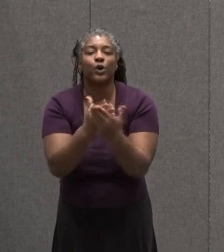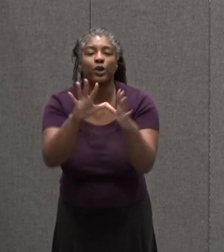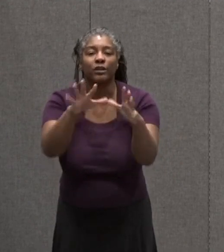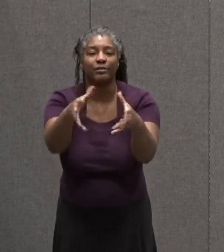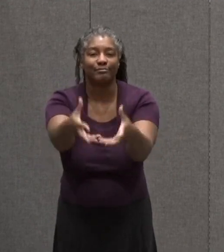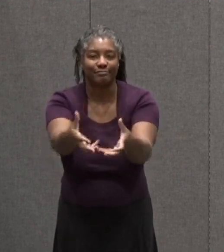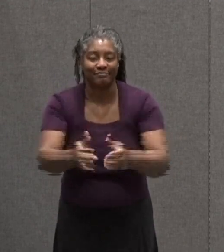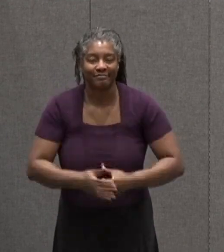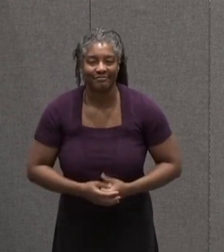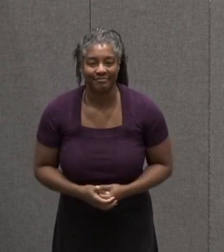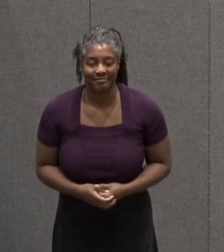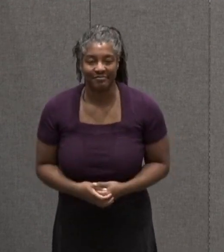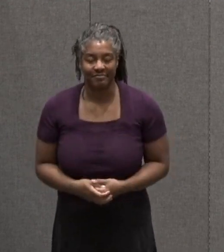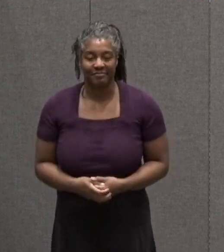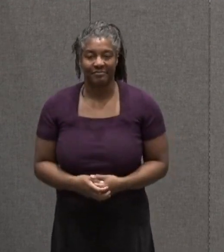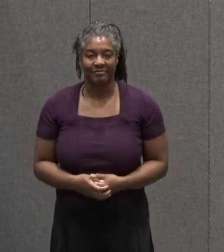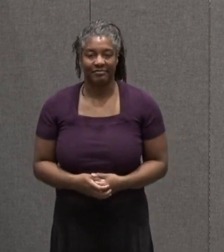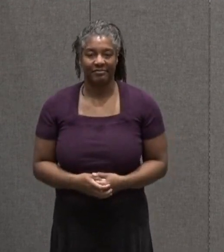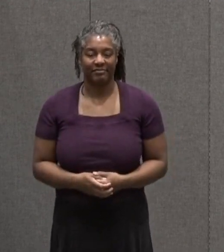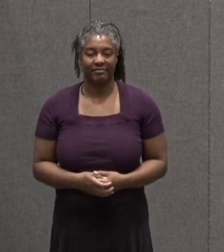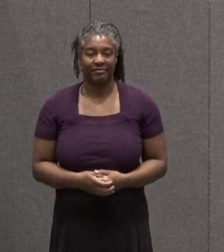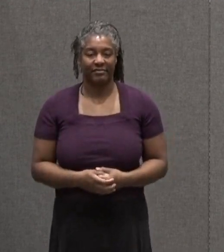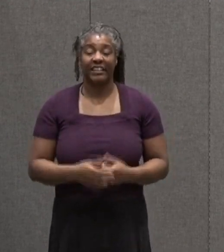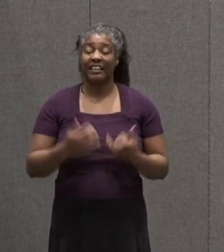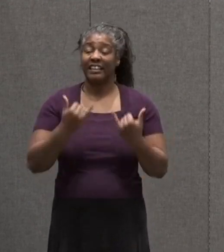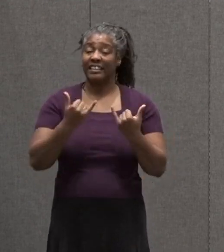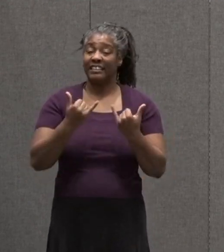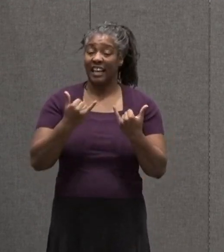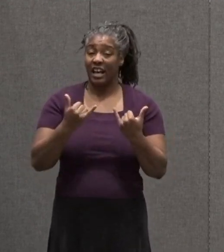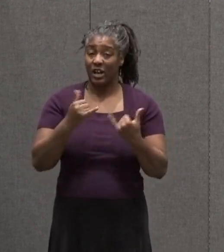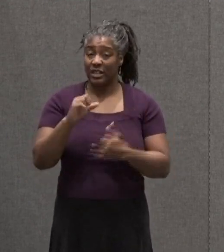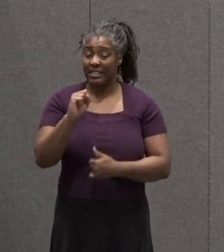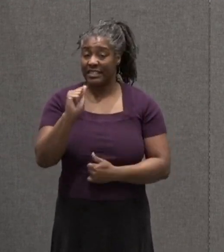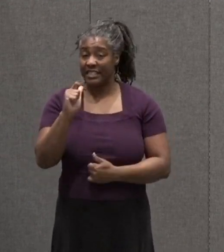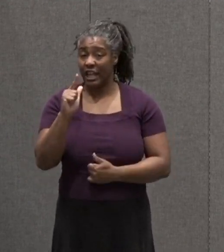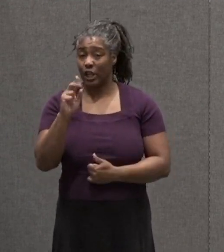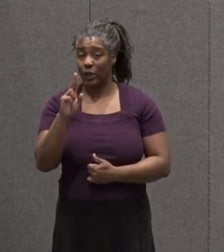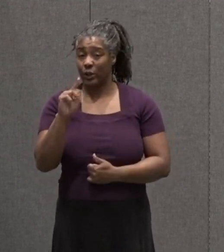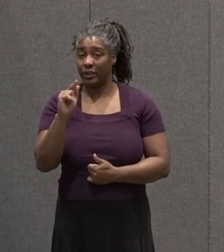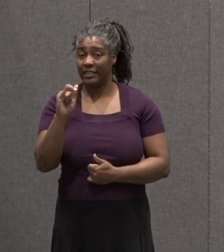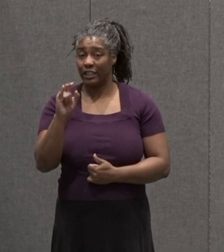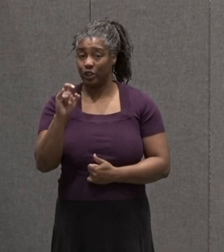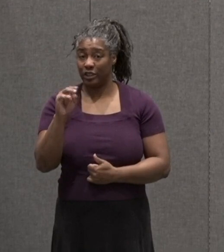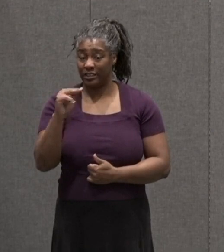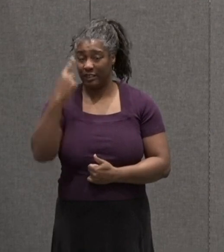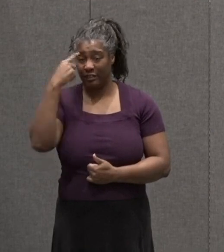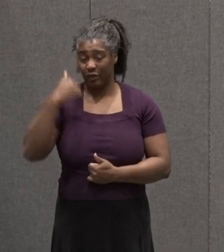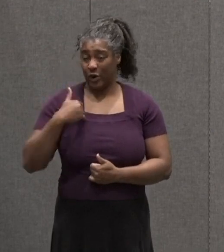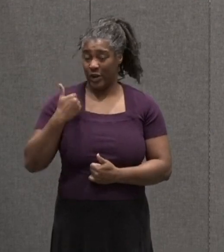This is for our little ones, but I'm gotta tell you older kids, it's a lot of fun for me. I'm five on the inside.